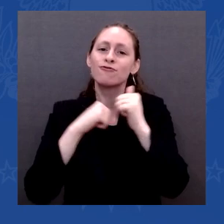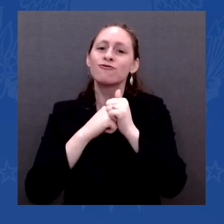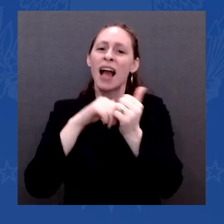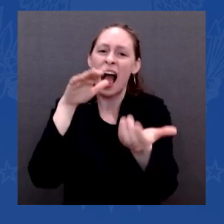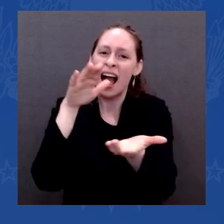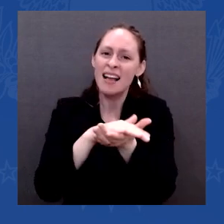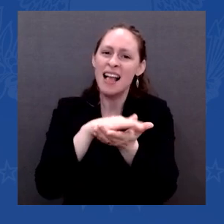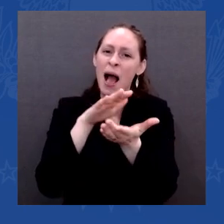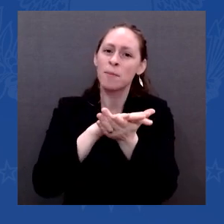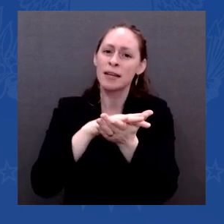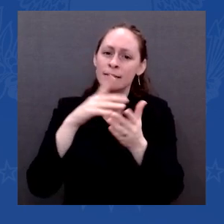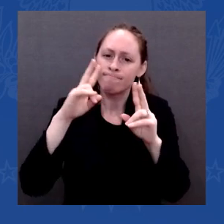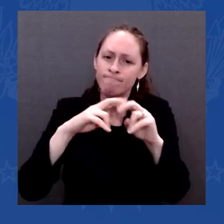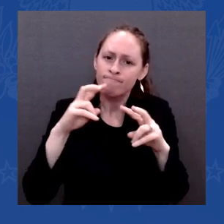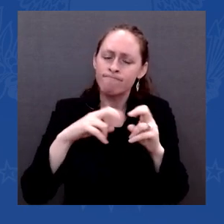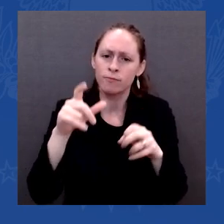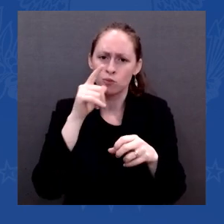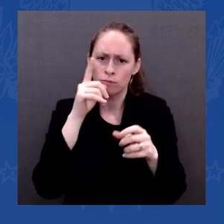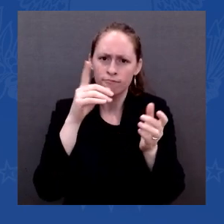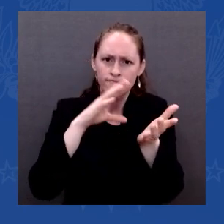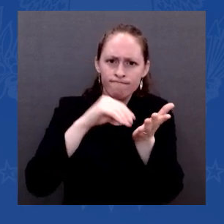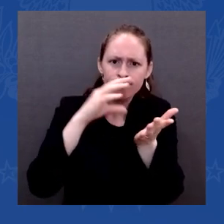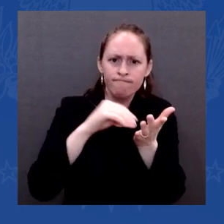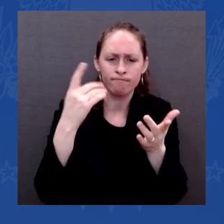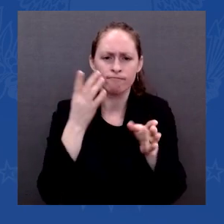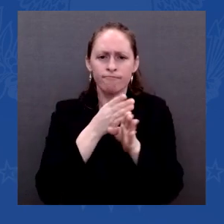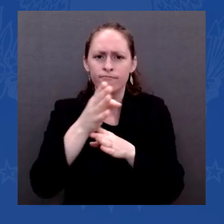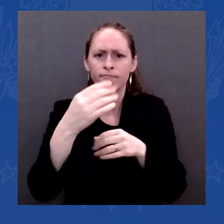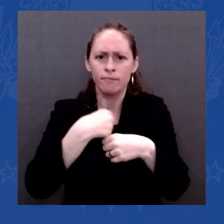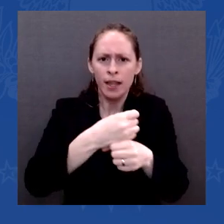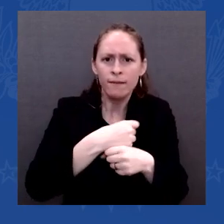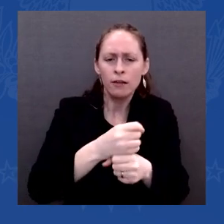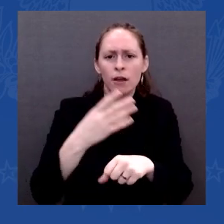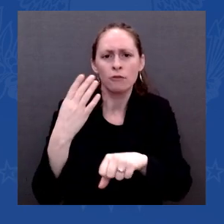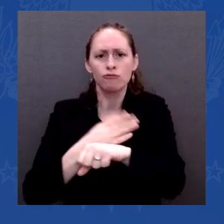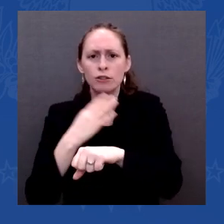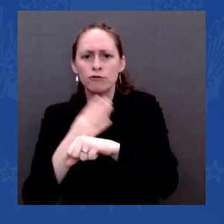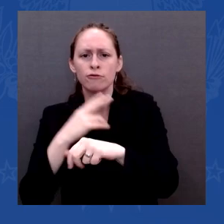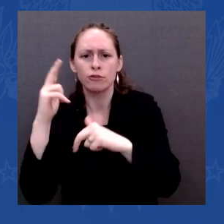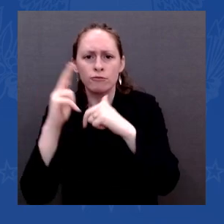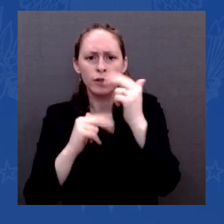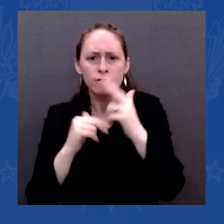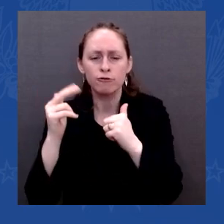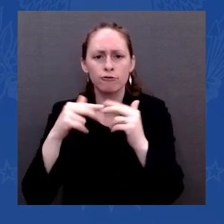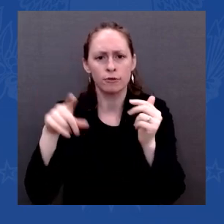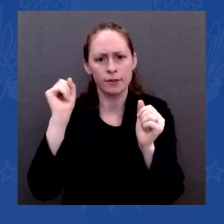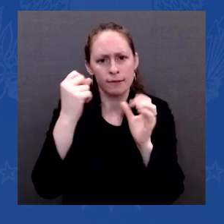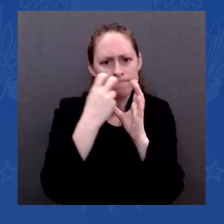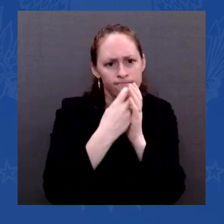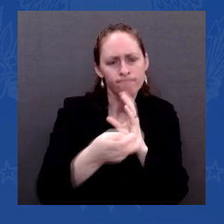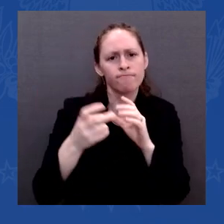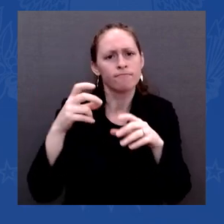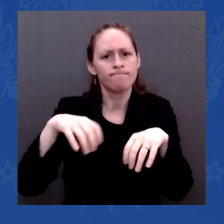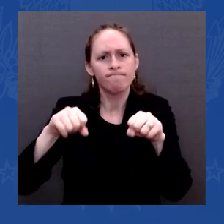as a consequence of the infrastructure law. Look, I urge every American to take a look at what you all are doing.